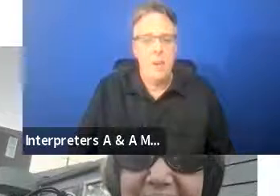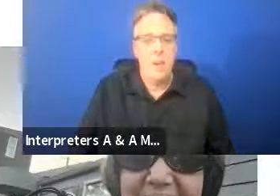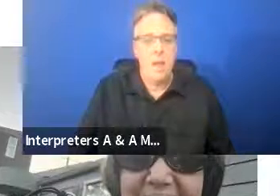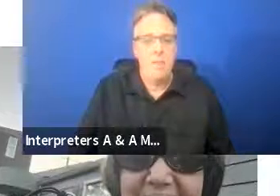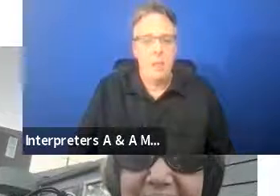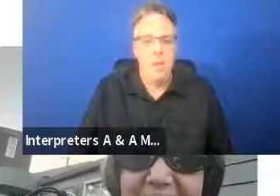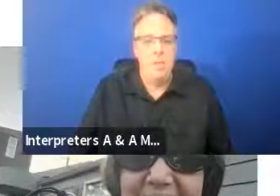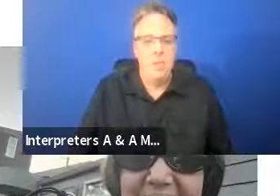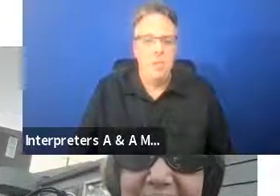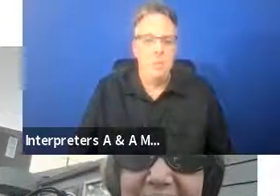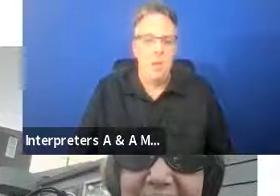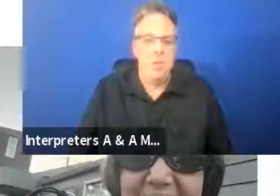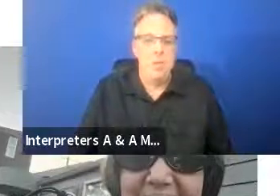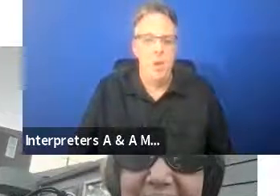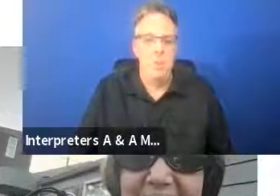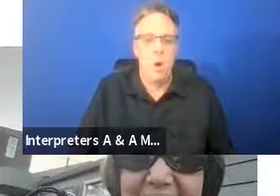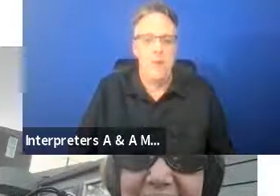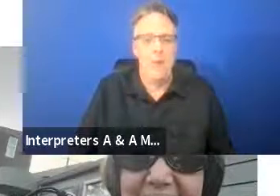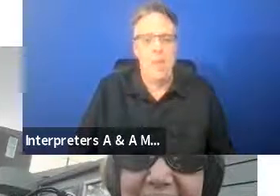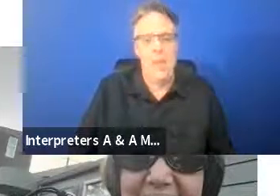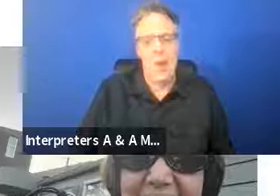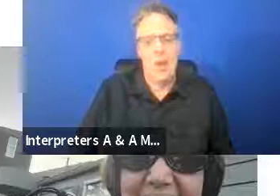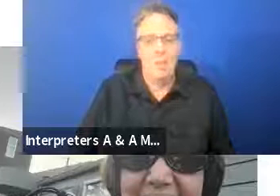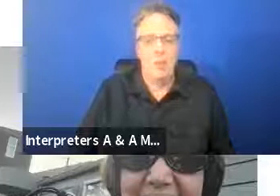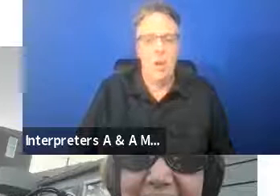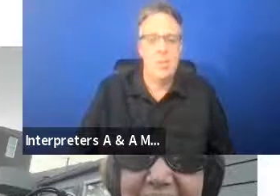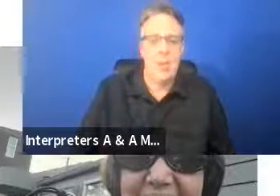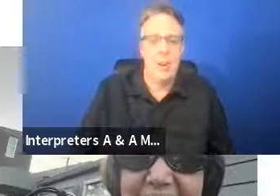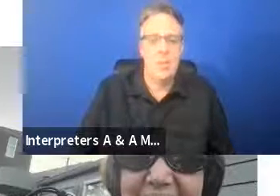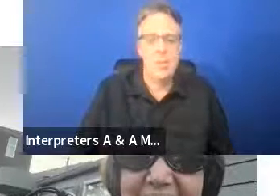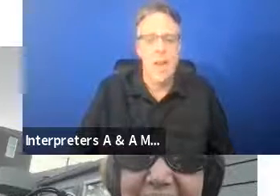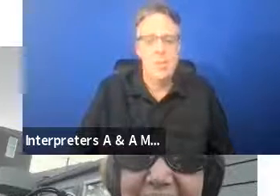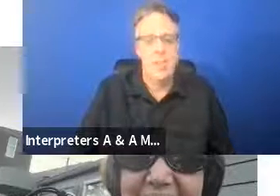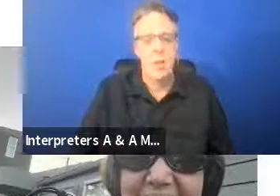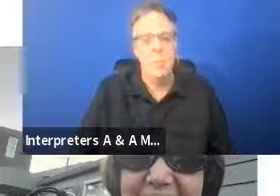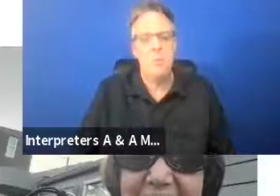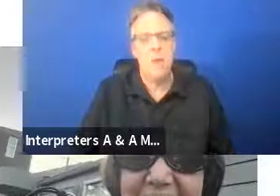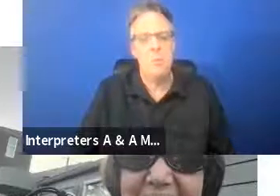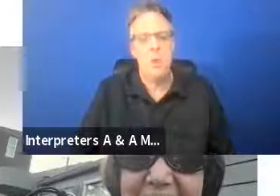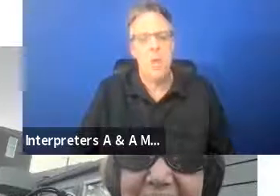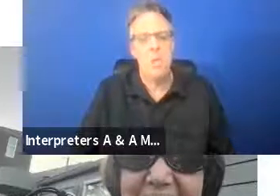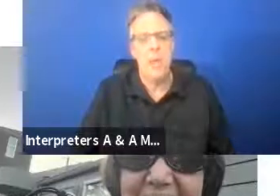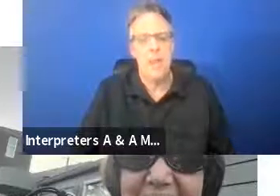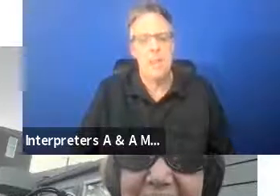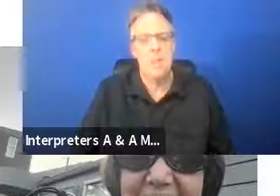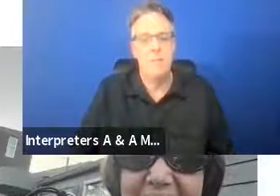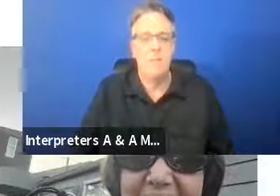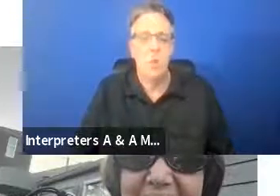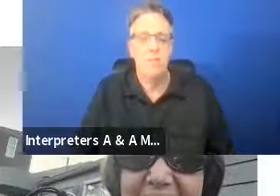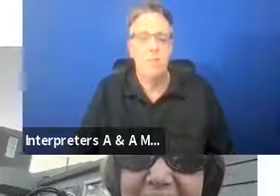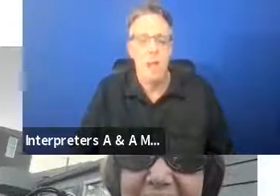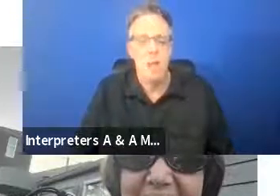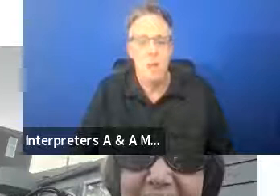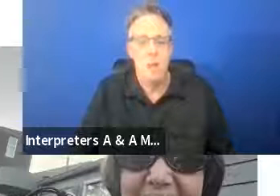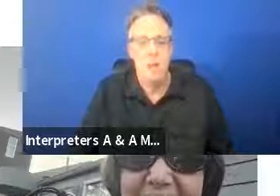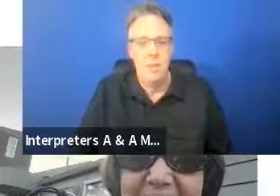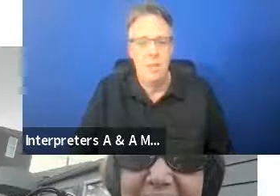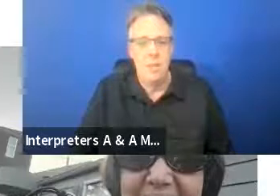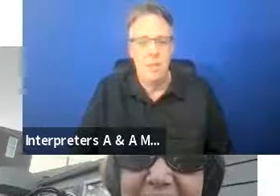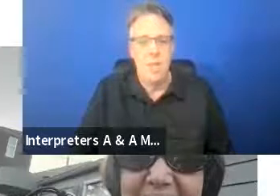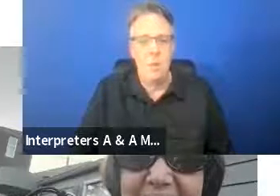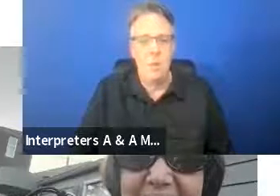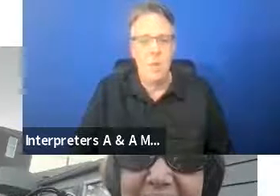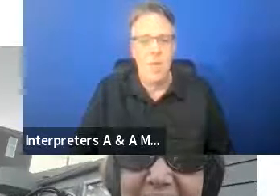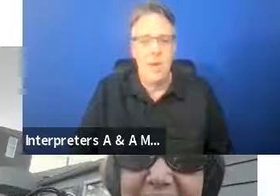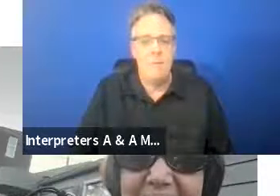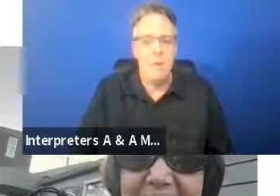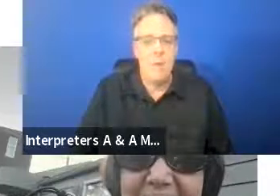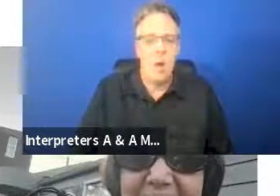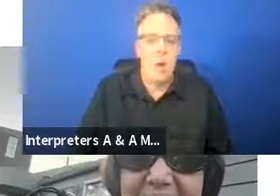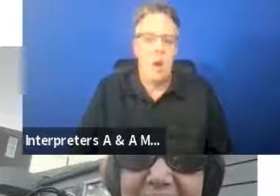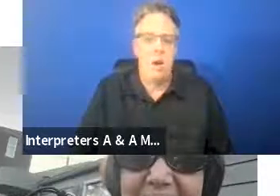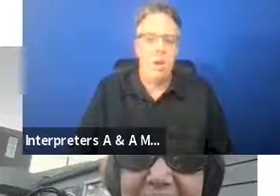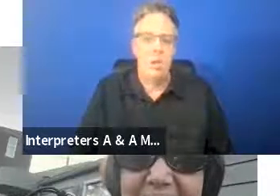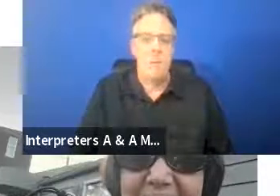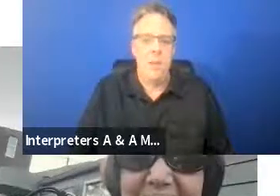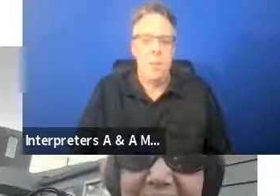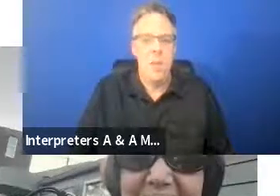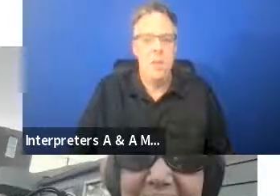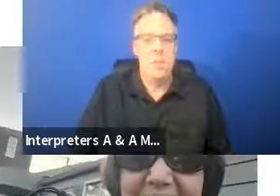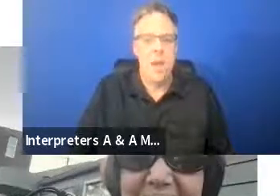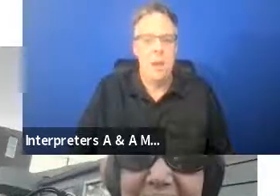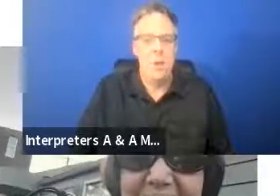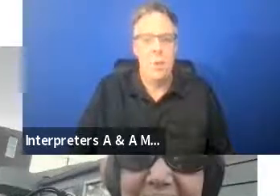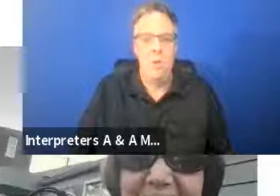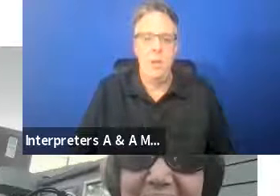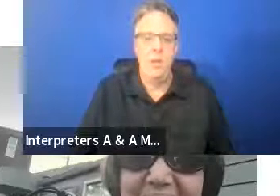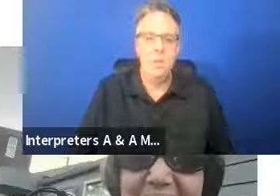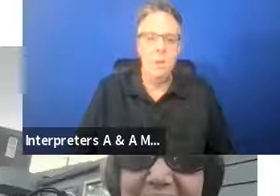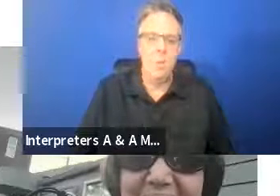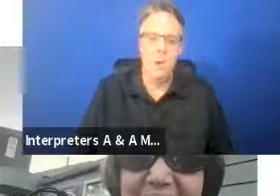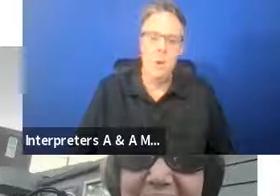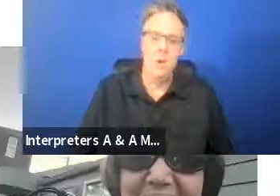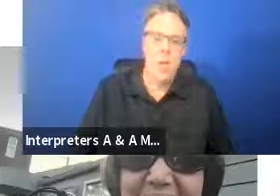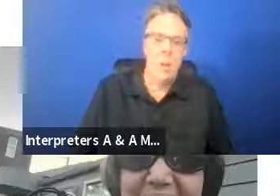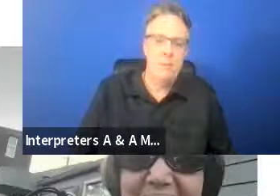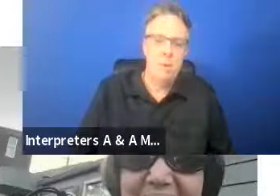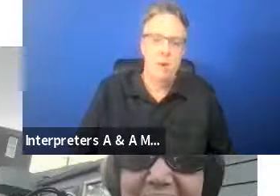Interpreters A & A Medlock: The Federal Government thinks ssp is considered more of a caregiver or caretaker it's not they only provide communication access visual information that way, we have our autonomy, so we can decide what do we need to do, what do you want to go shopping for.